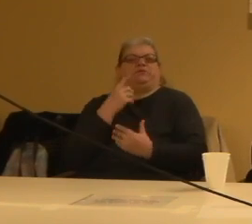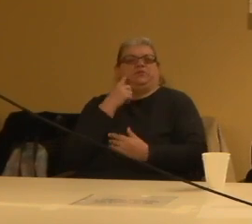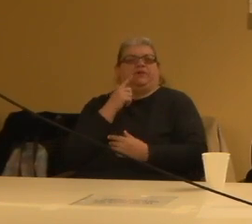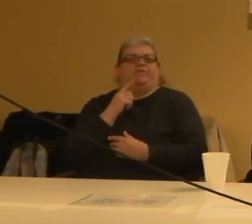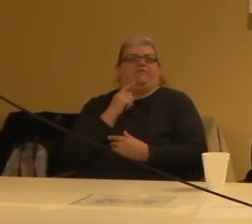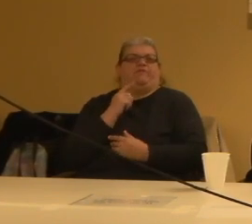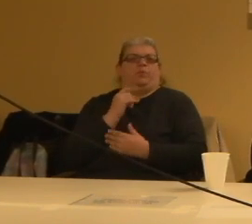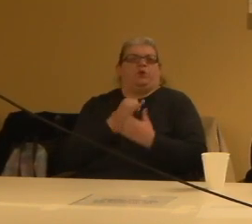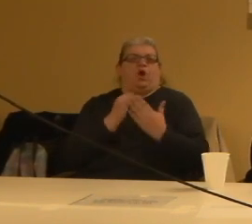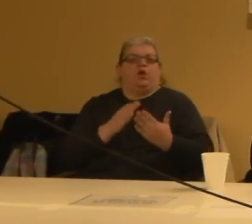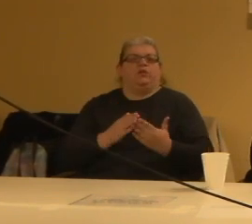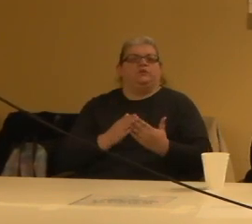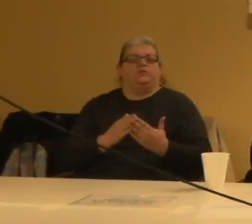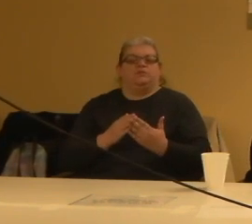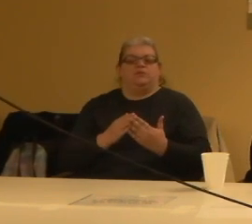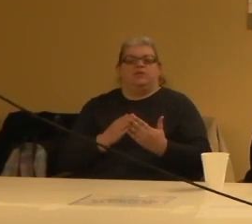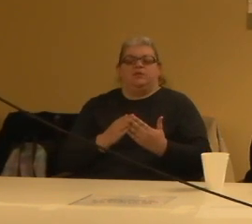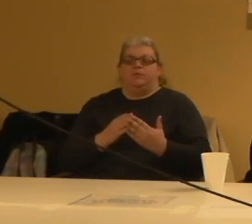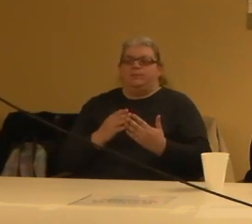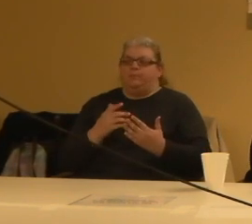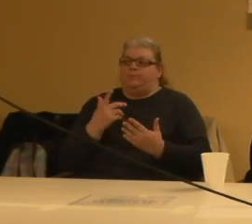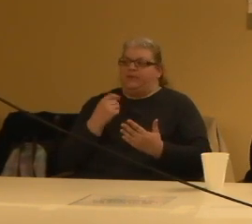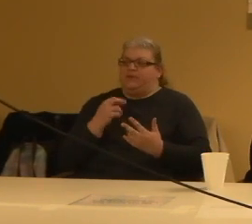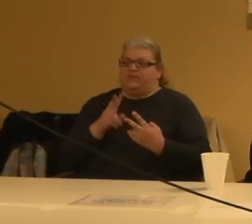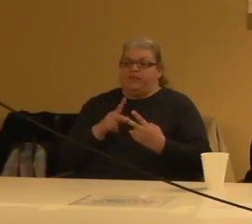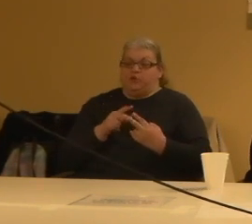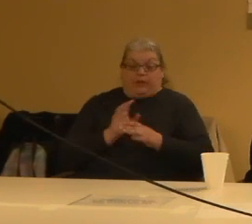So like, how do we as an industry do that?